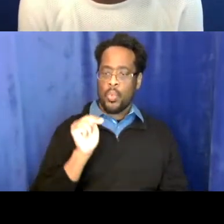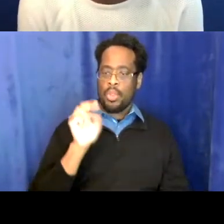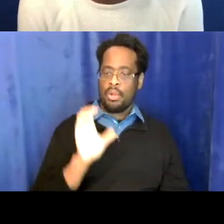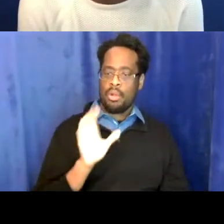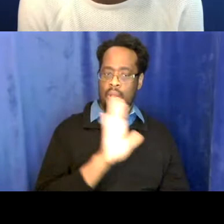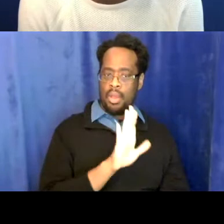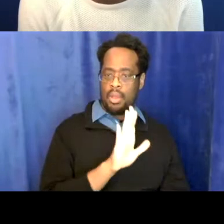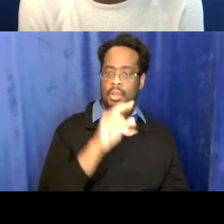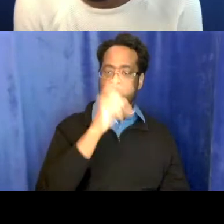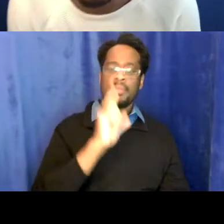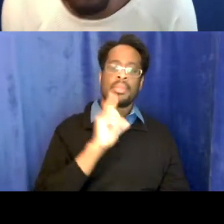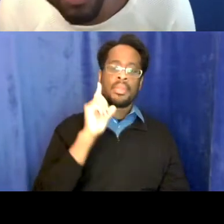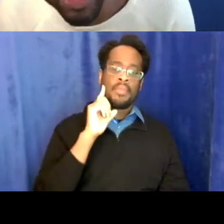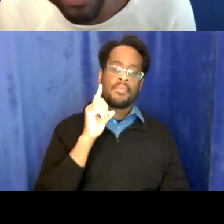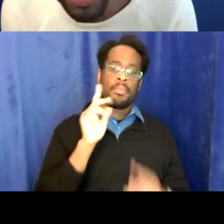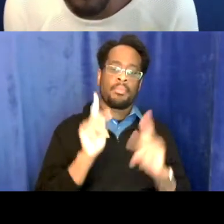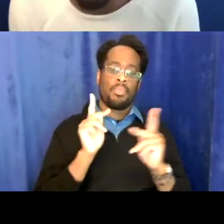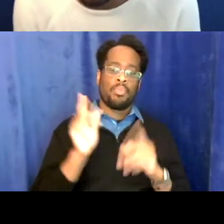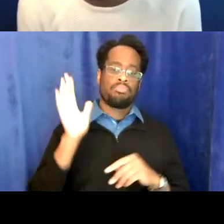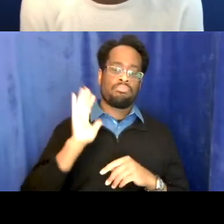Going through the fingers. That's there in North Carolina, the black deaf community